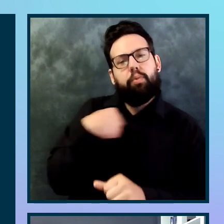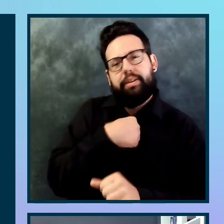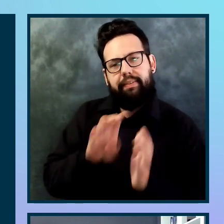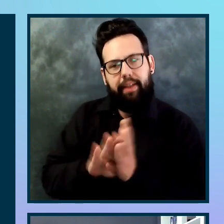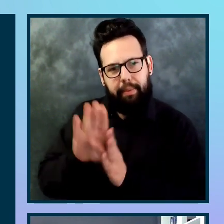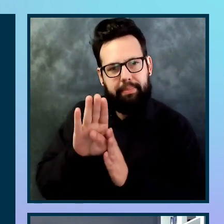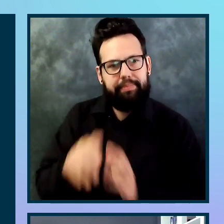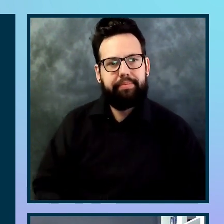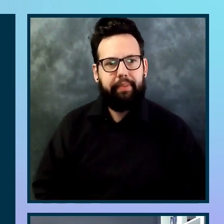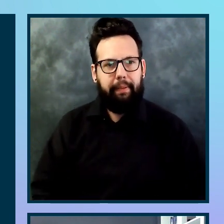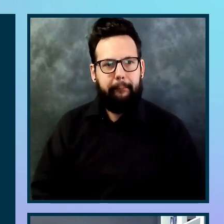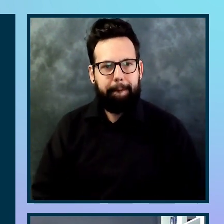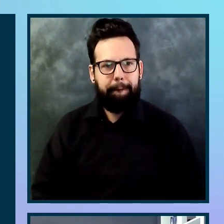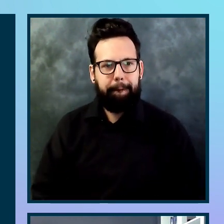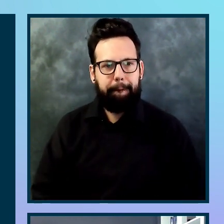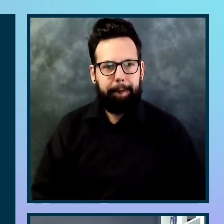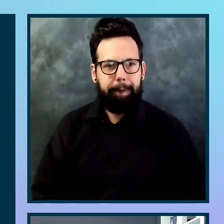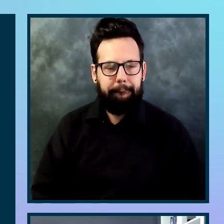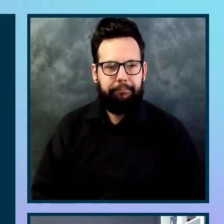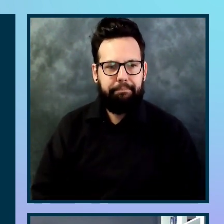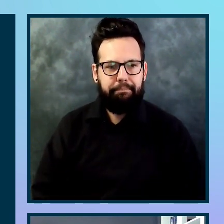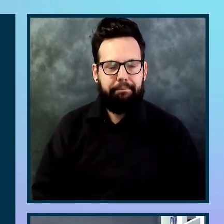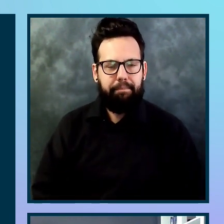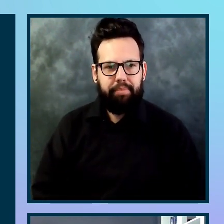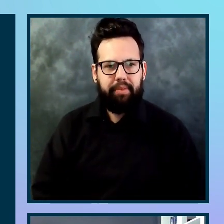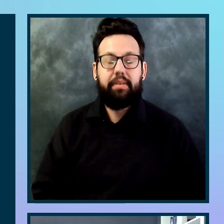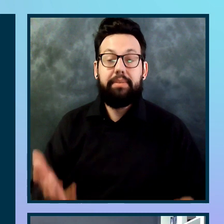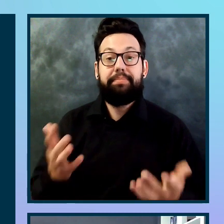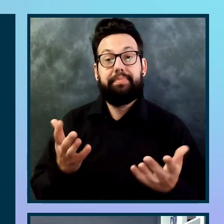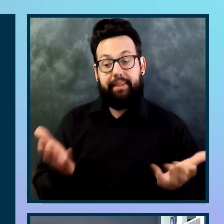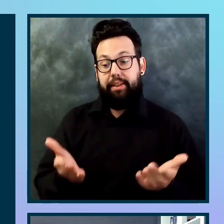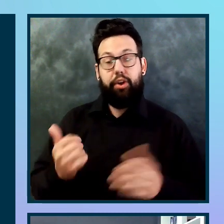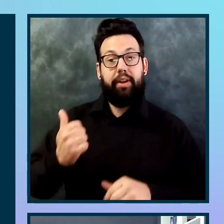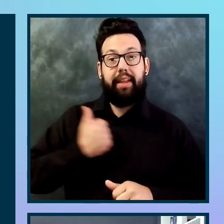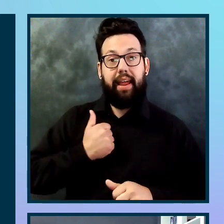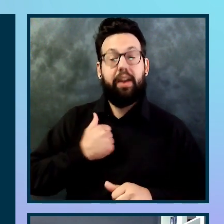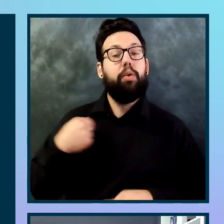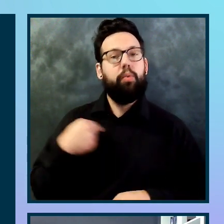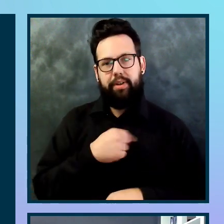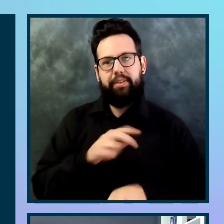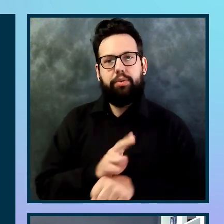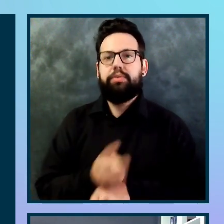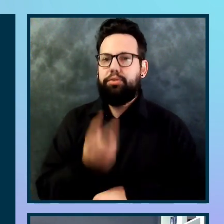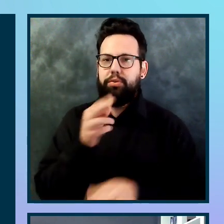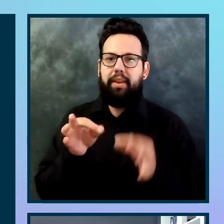Translation for those communication. In Canada, we use both English, and French for all of our websites.